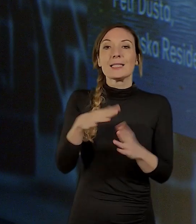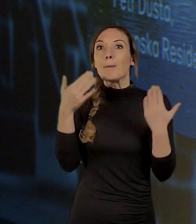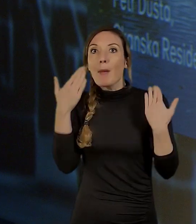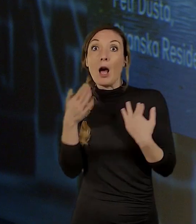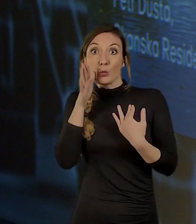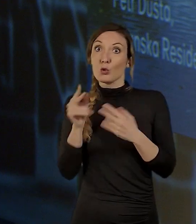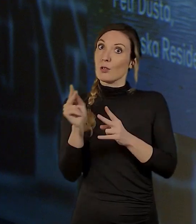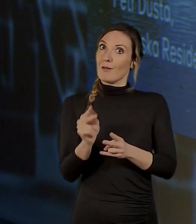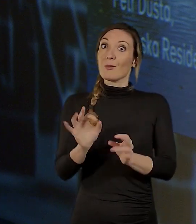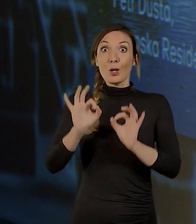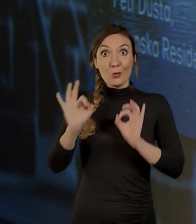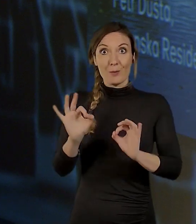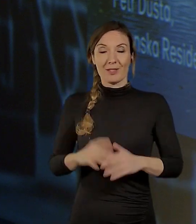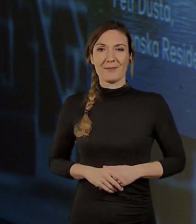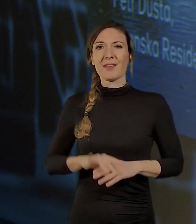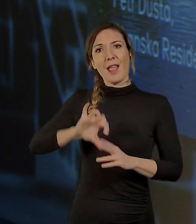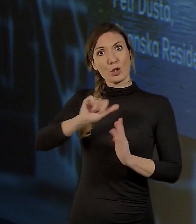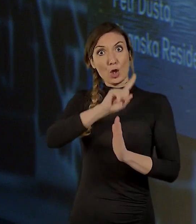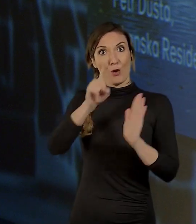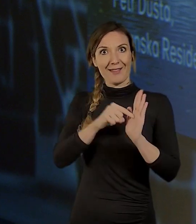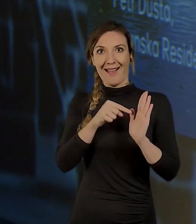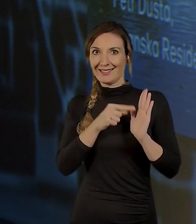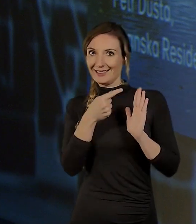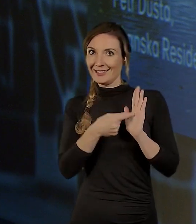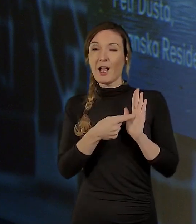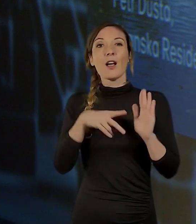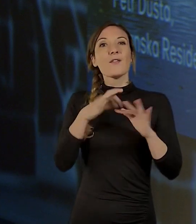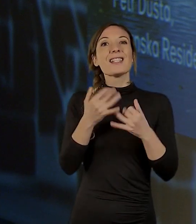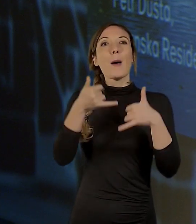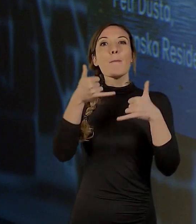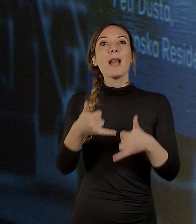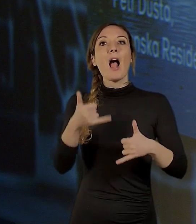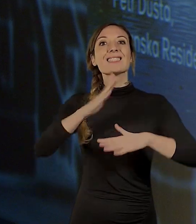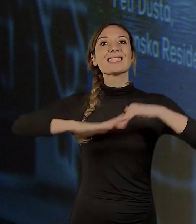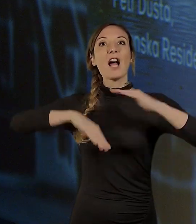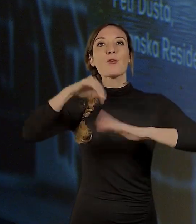There is a question here about whether the amendment affects the Prague 12 location in any way. Whether